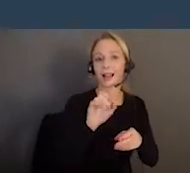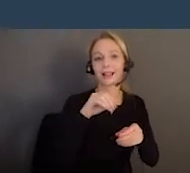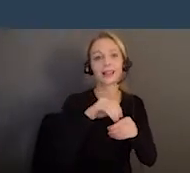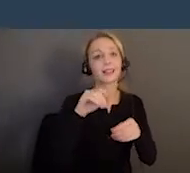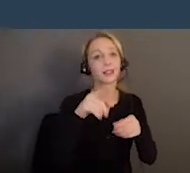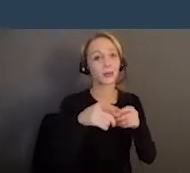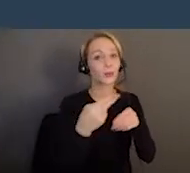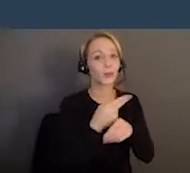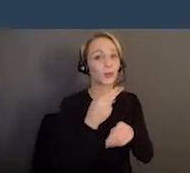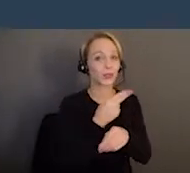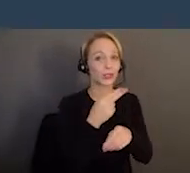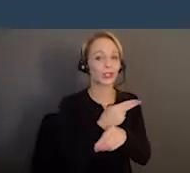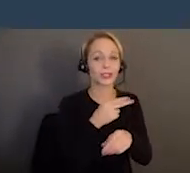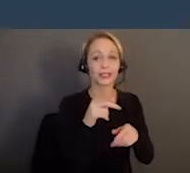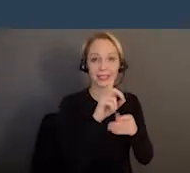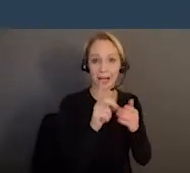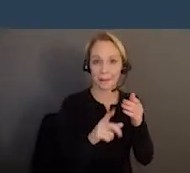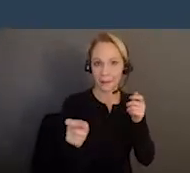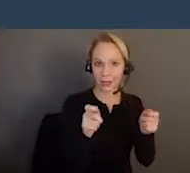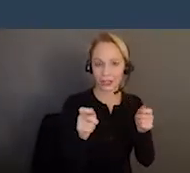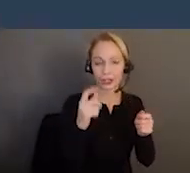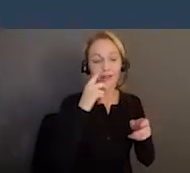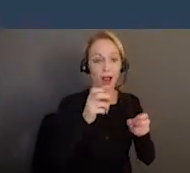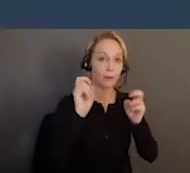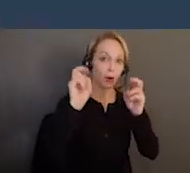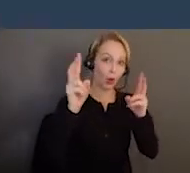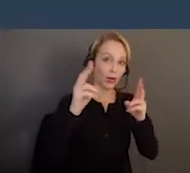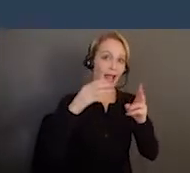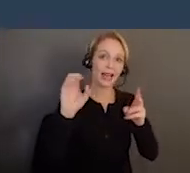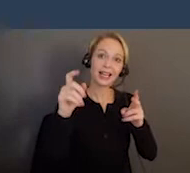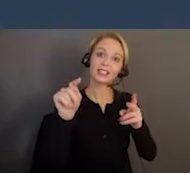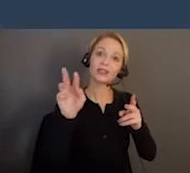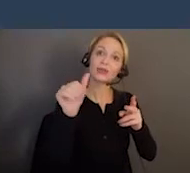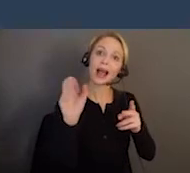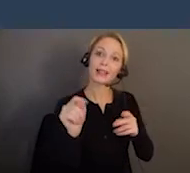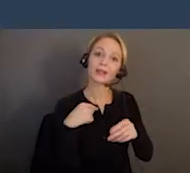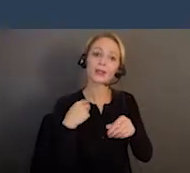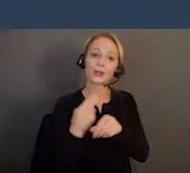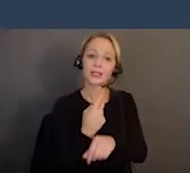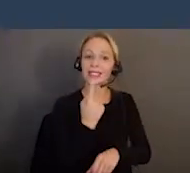FOR UPLOADING AND EXTRACTING WE HAVE USED SMS CODE FOR